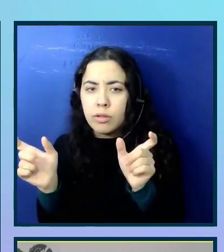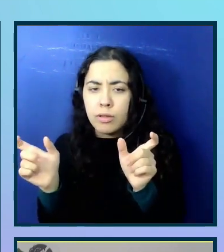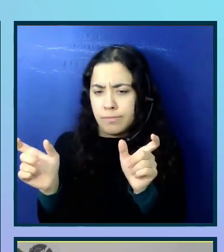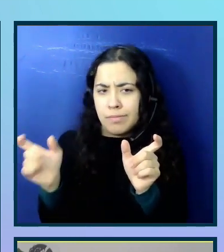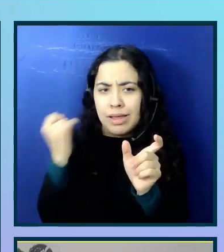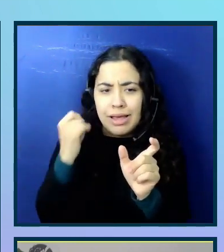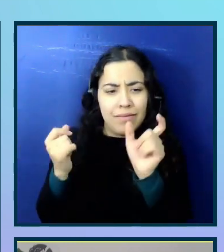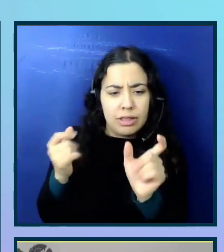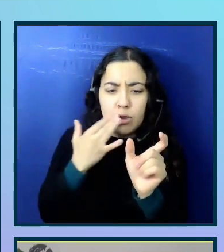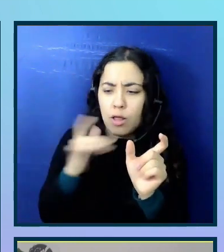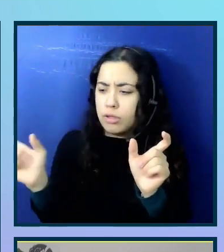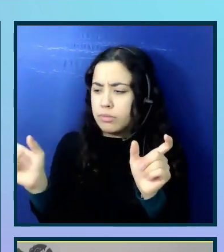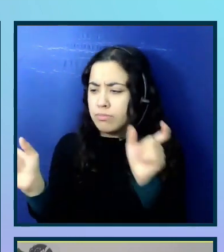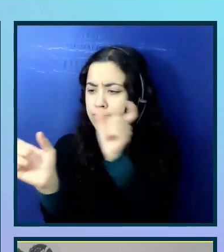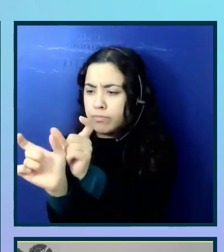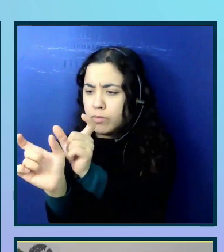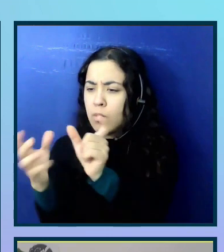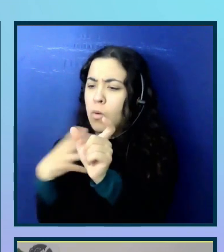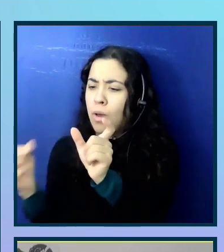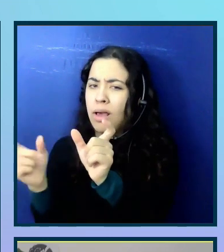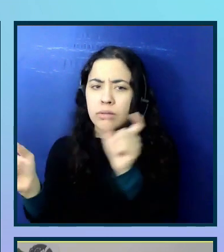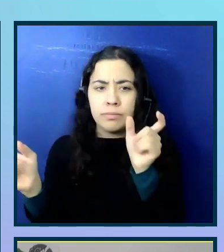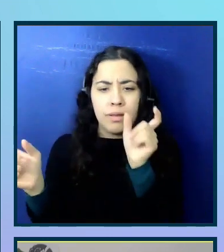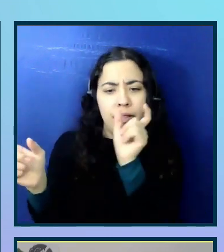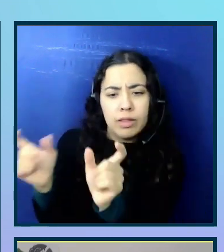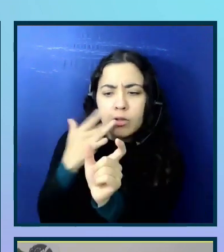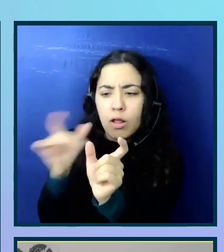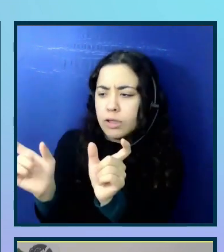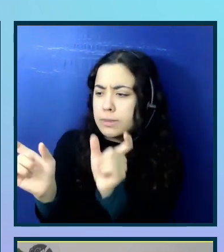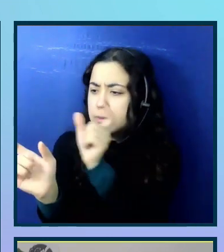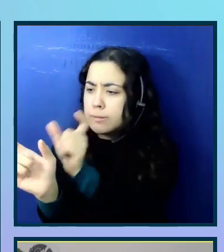So it's basically, does it pass with AA or AAA constrained